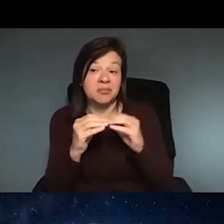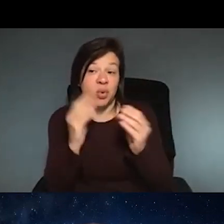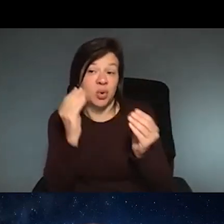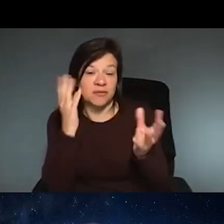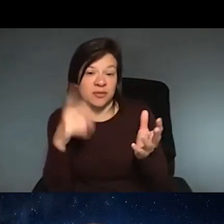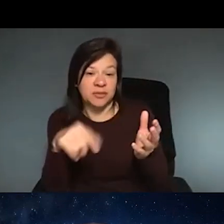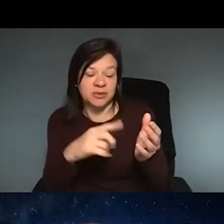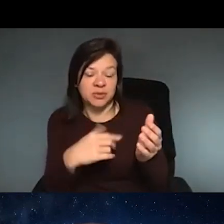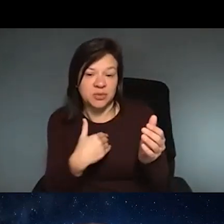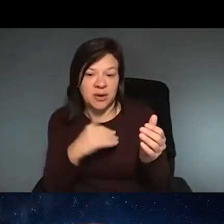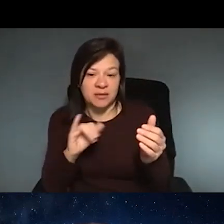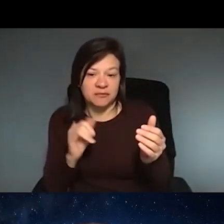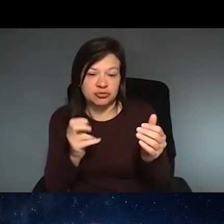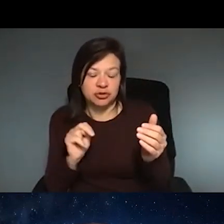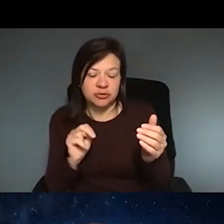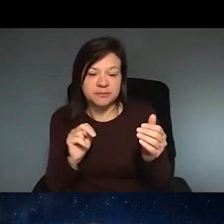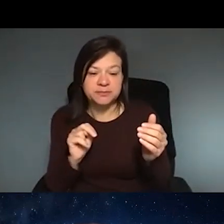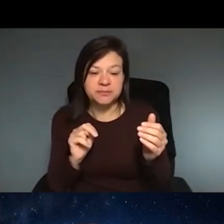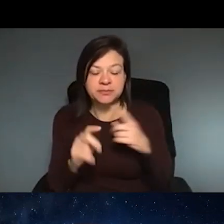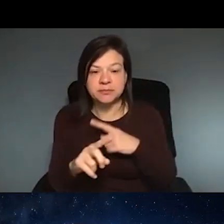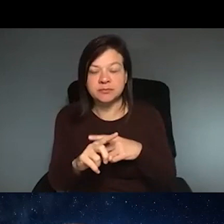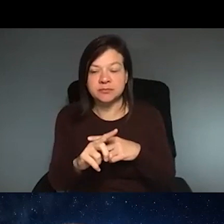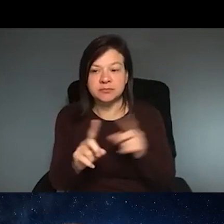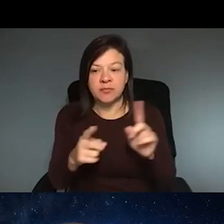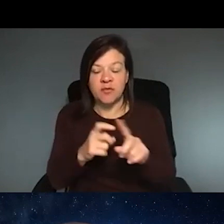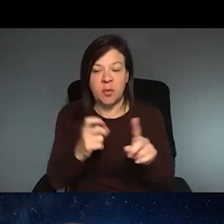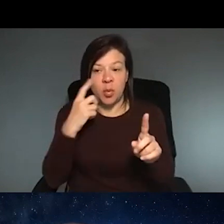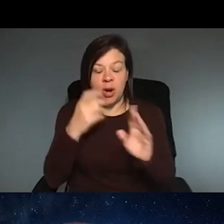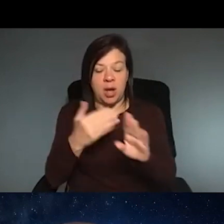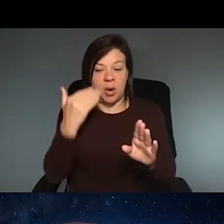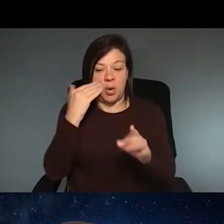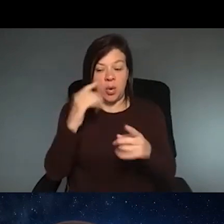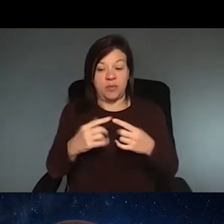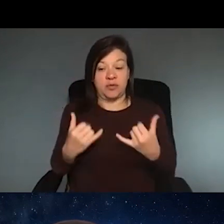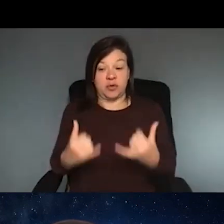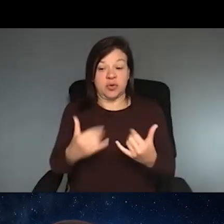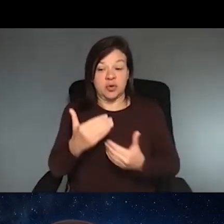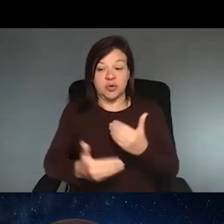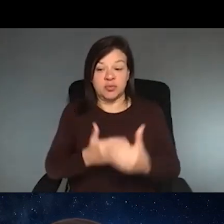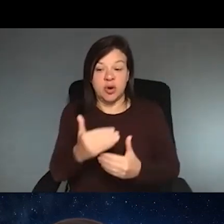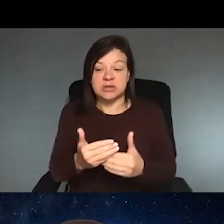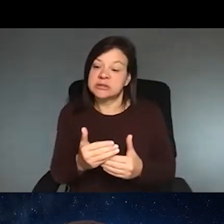JUST FROM WHAT I KNOW OF THE CURRENT PROCESS, IT IS NOT